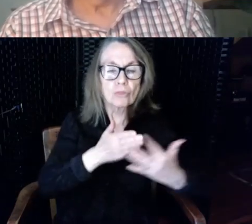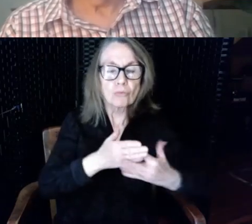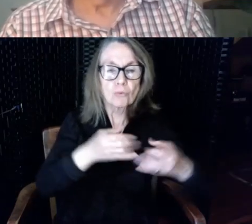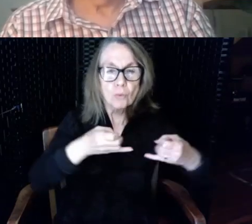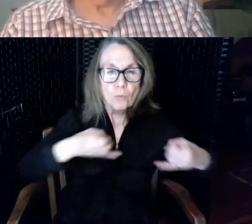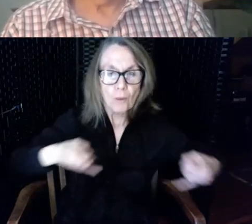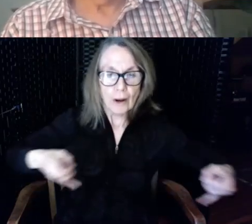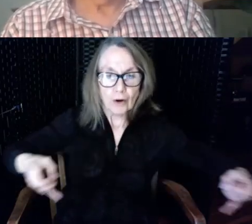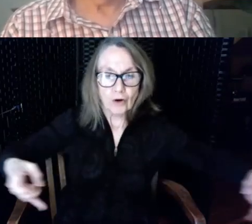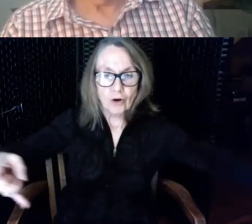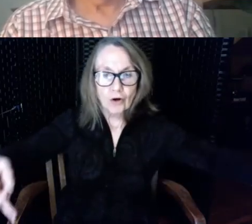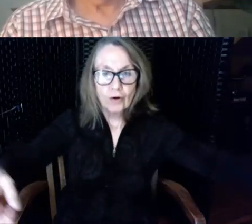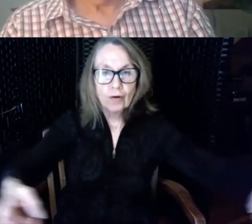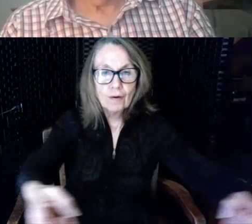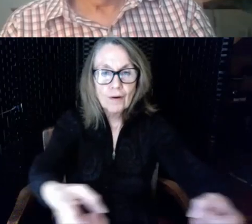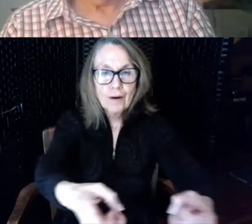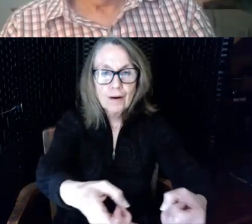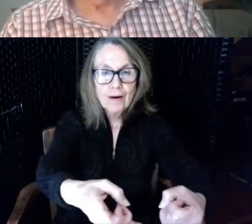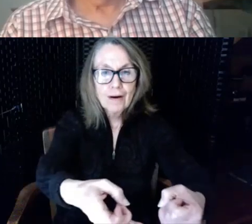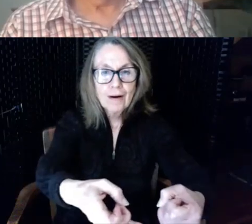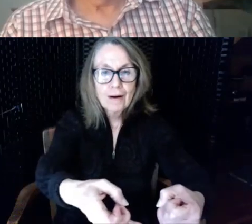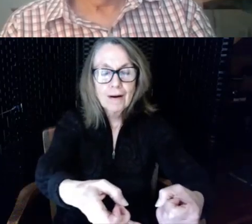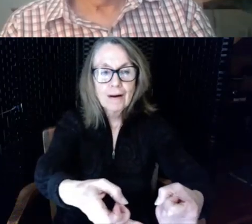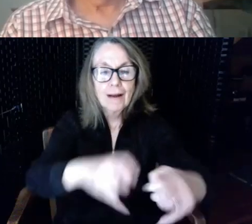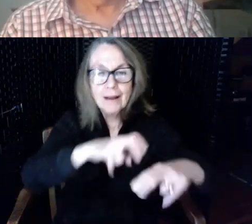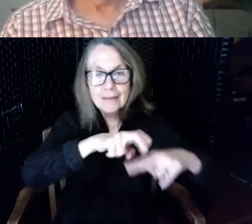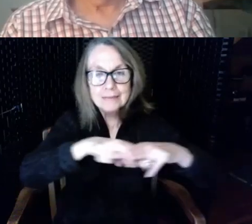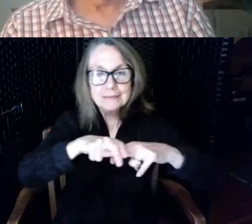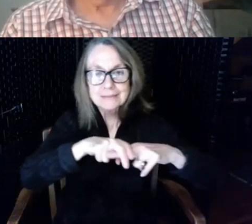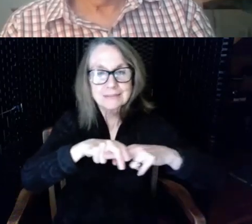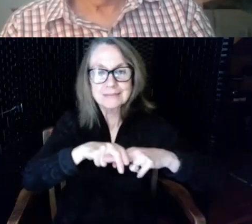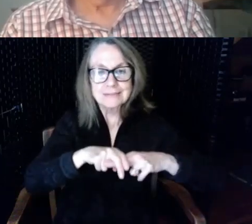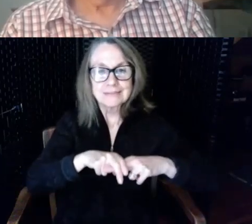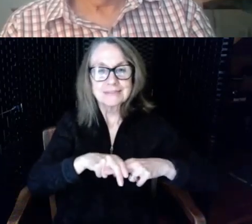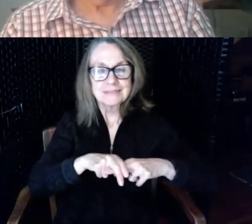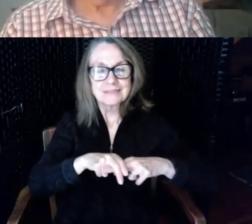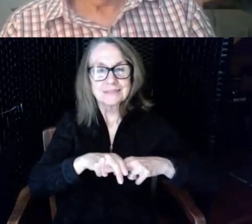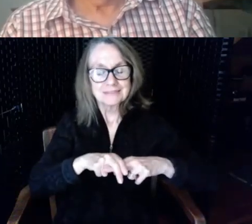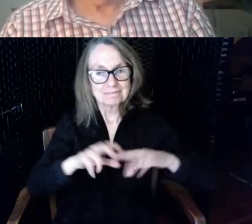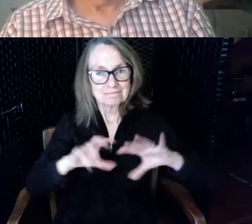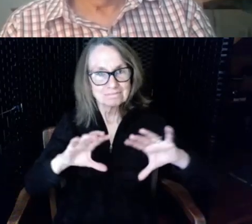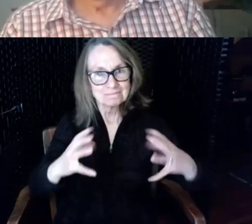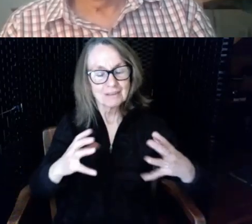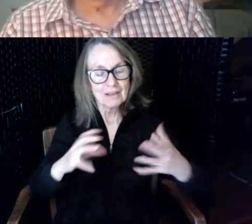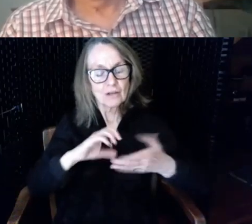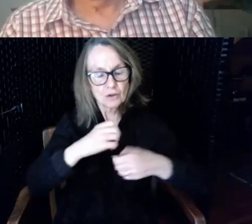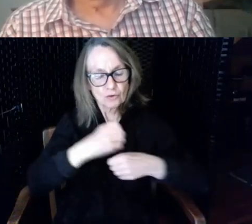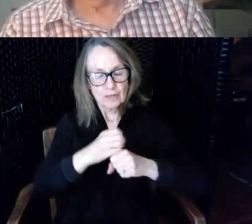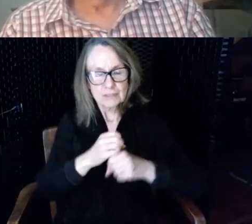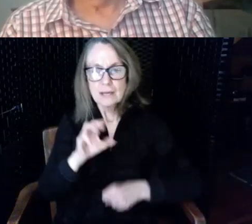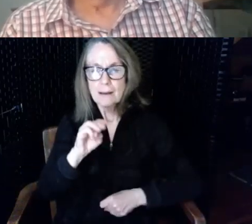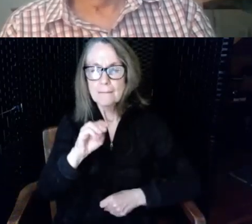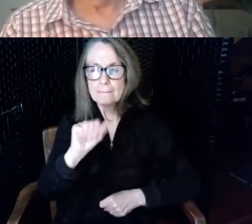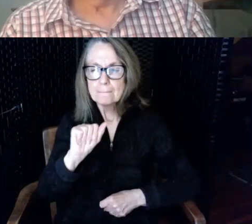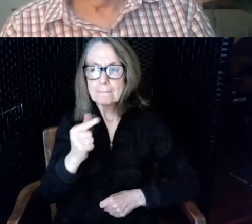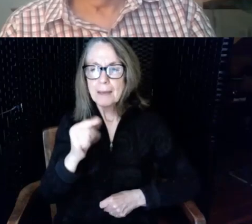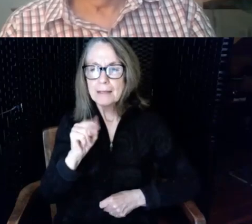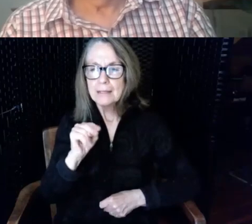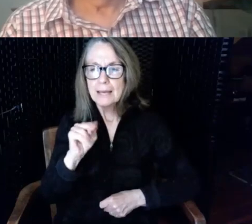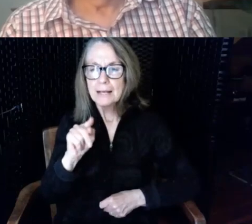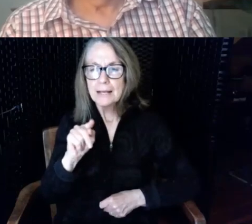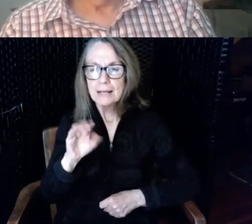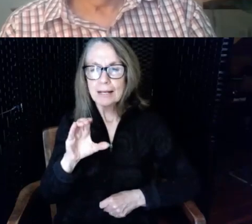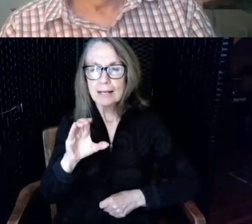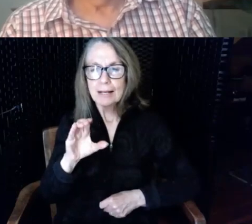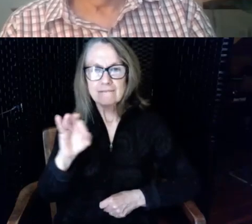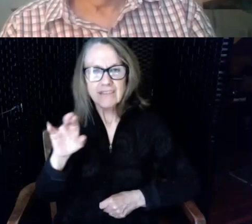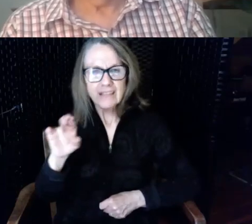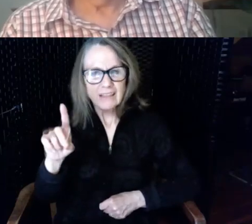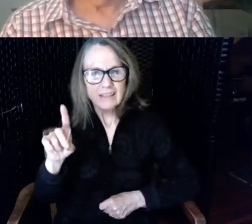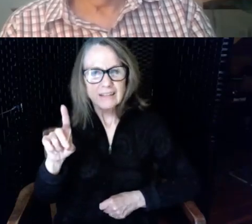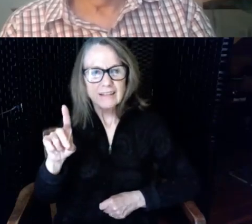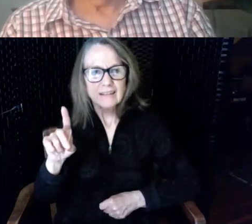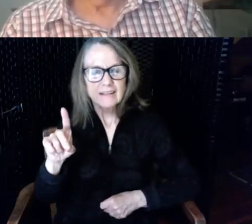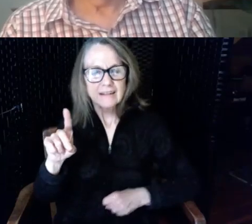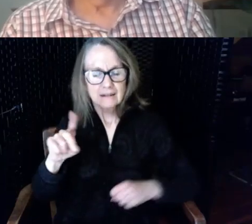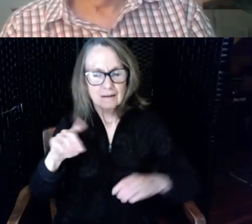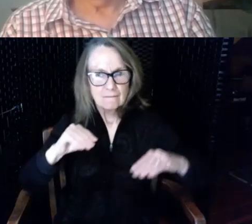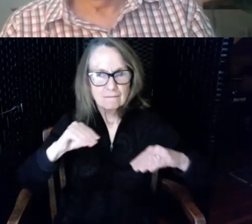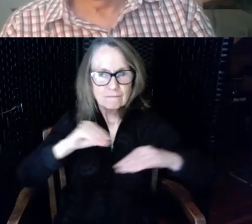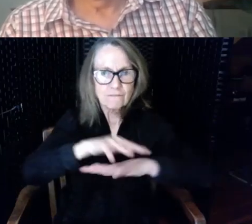area that creates a magnetic field overlying everybody in that area so no